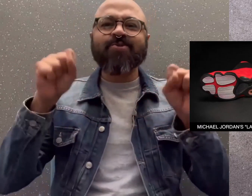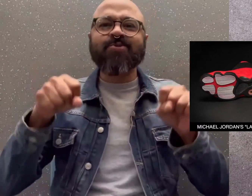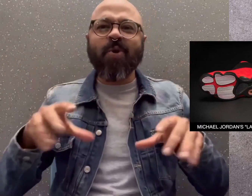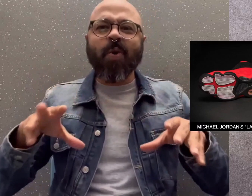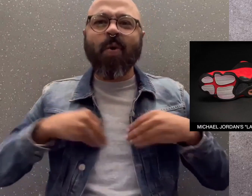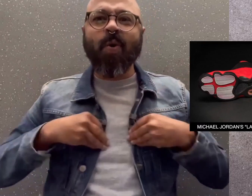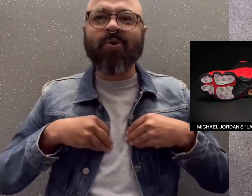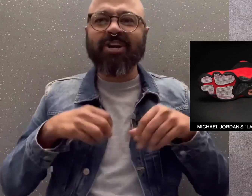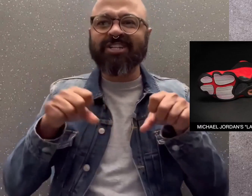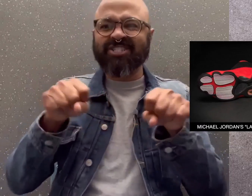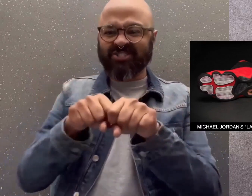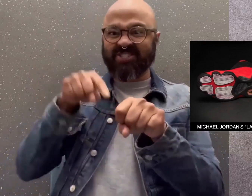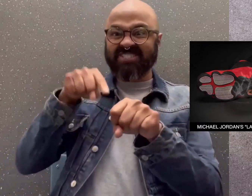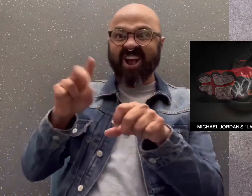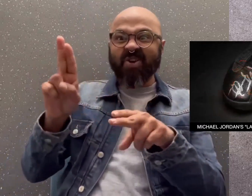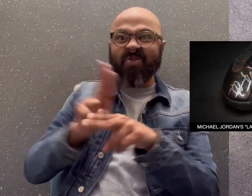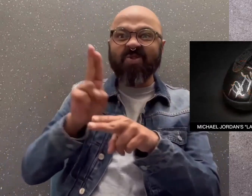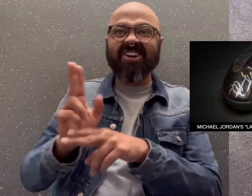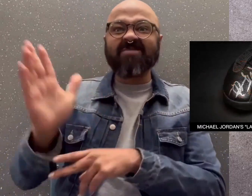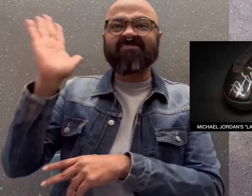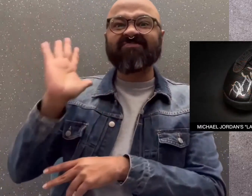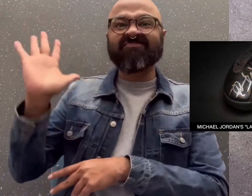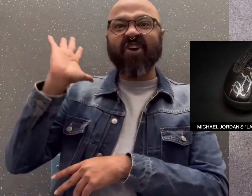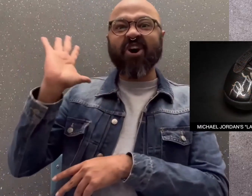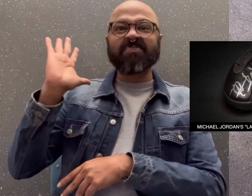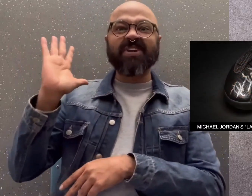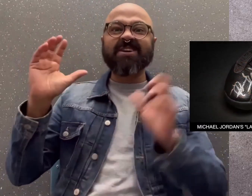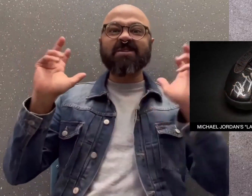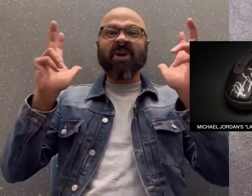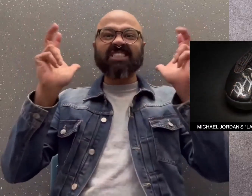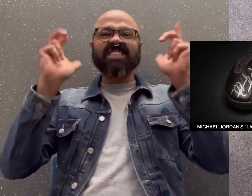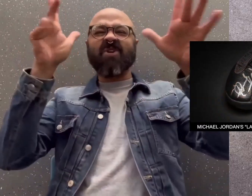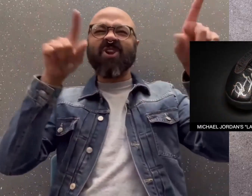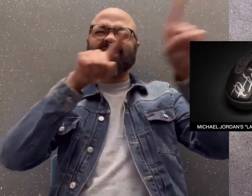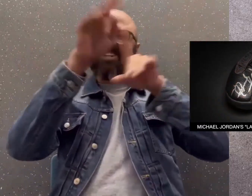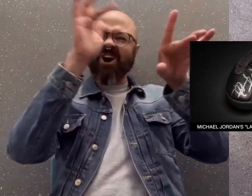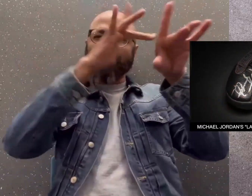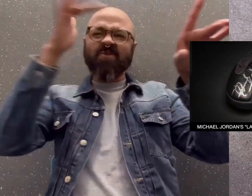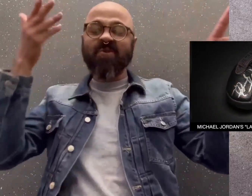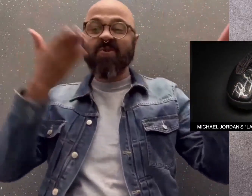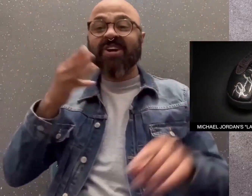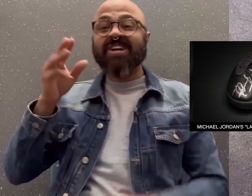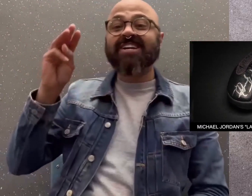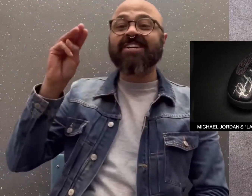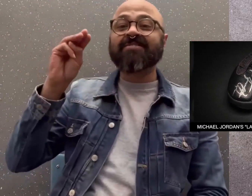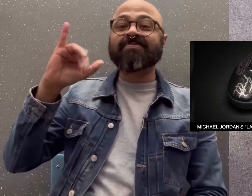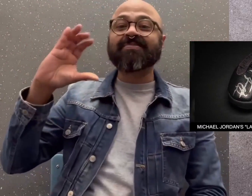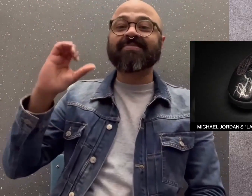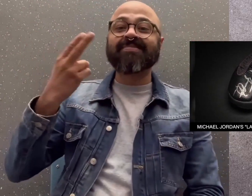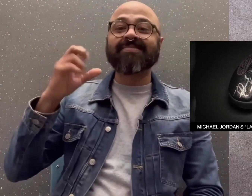You could own the shoes worn by former basketball Superstar Michael Jordan.